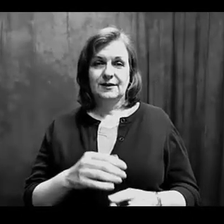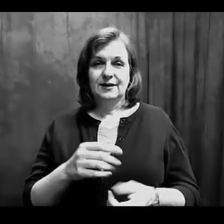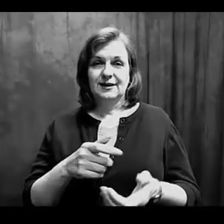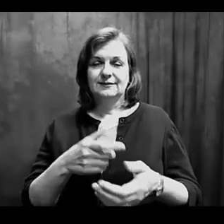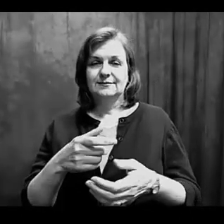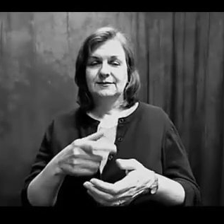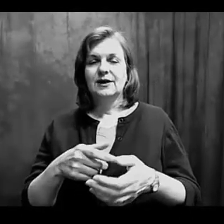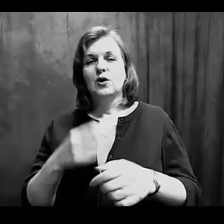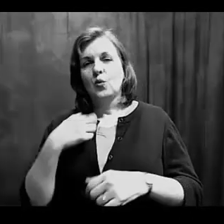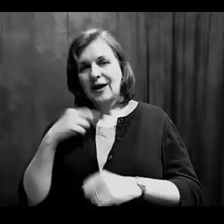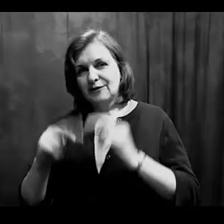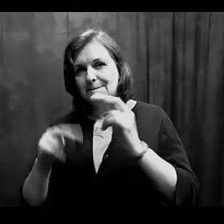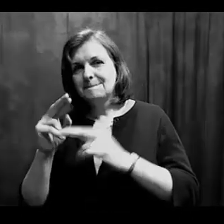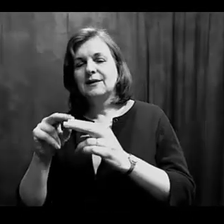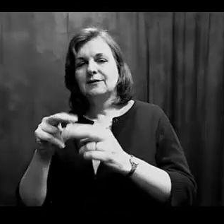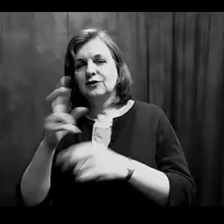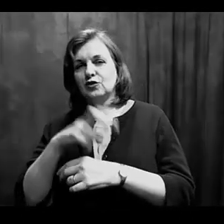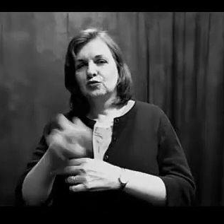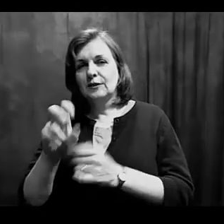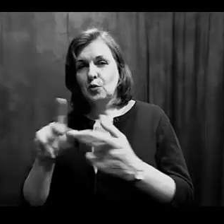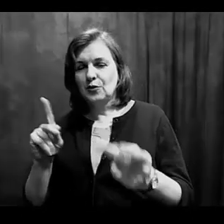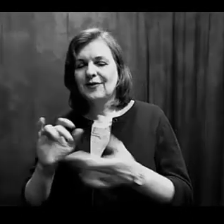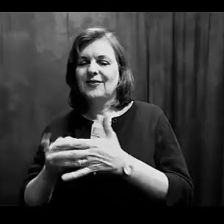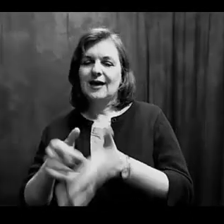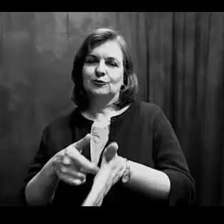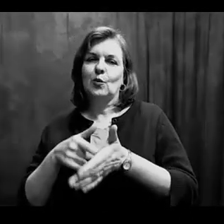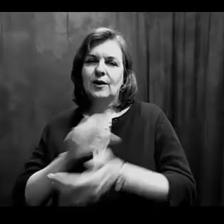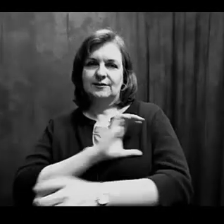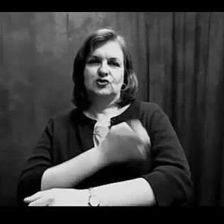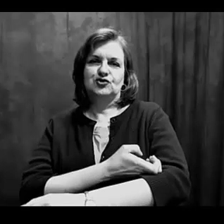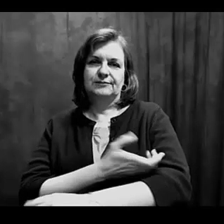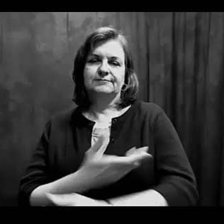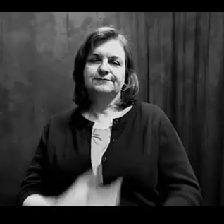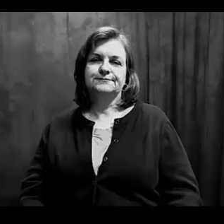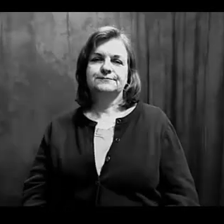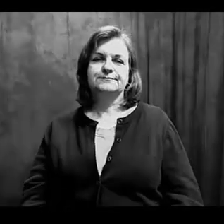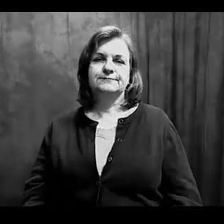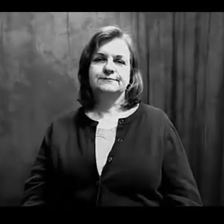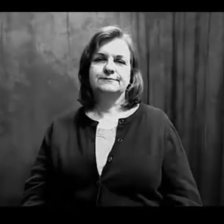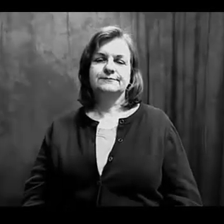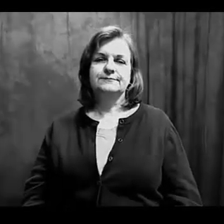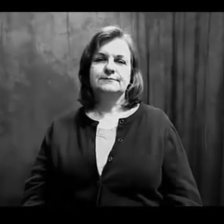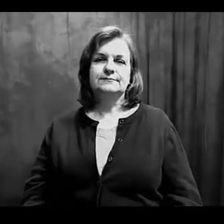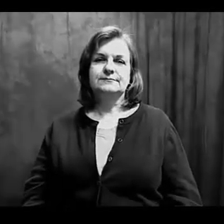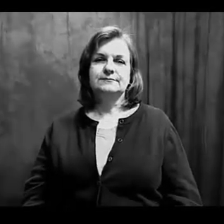it's going to cost us because of building the transport protein